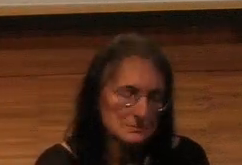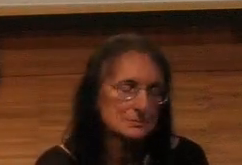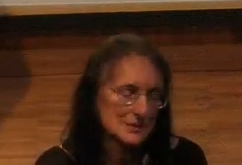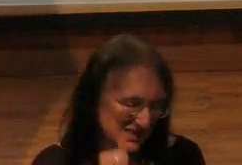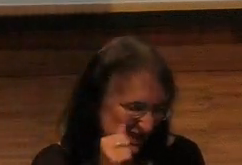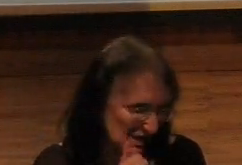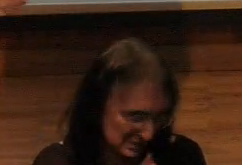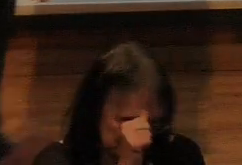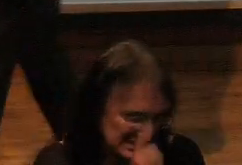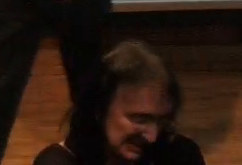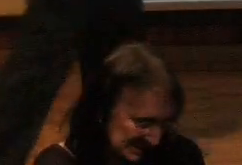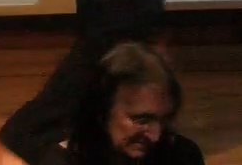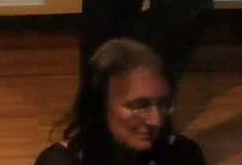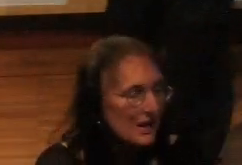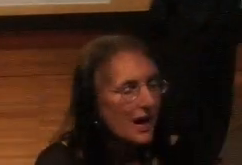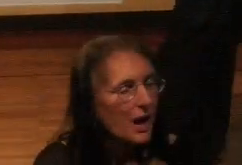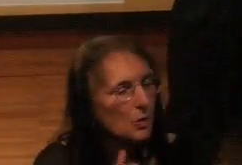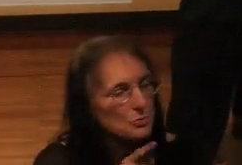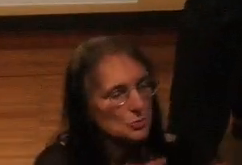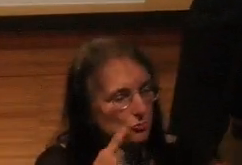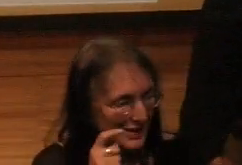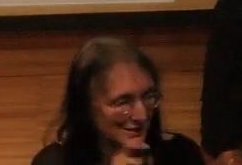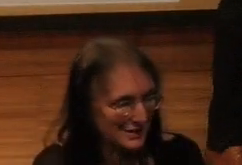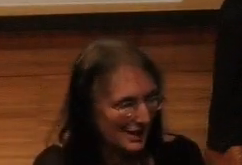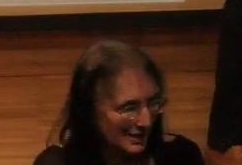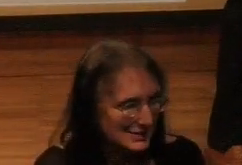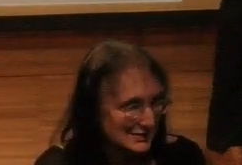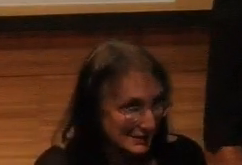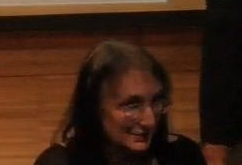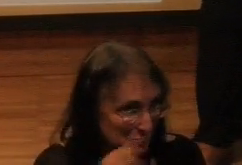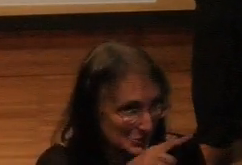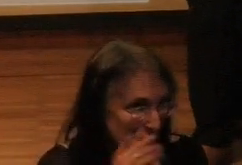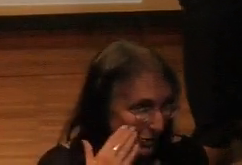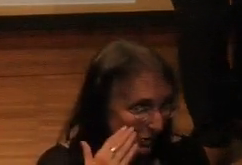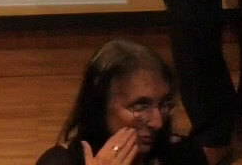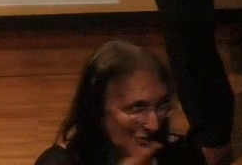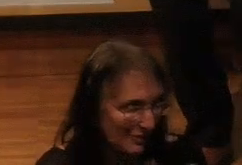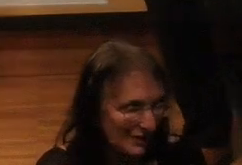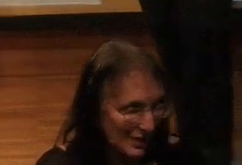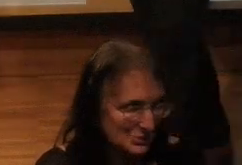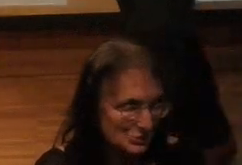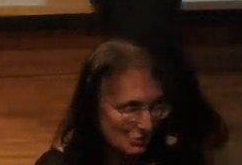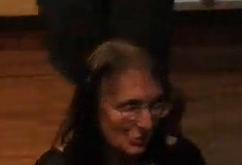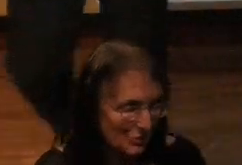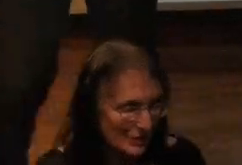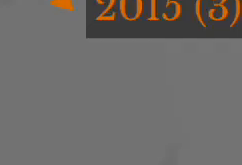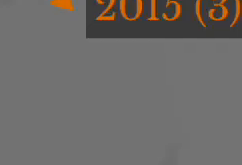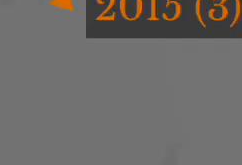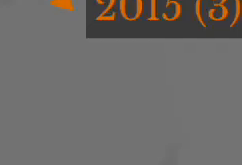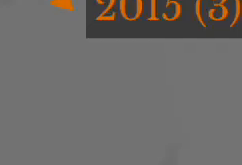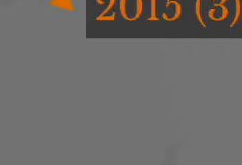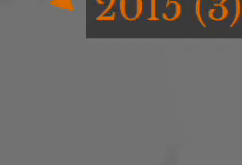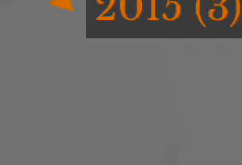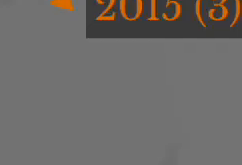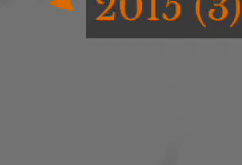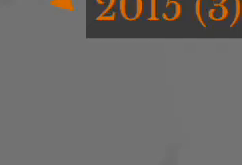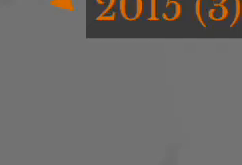I hope you recognize, maybe some fans of Back to the Future out there recognize that my graphic for Plastic Timeline